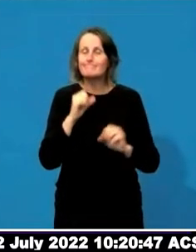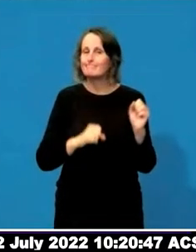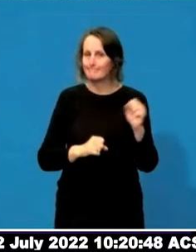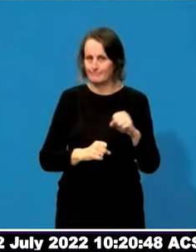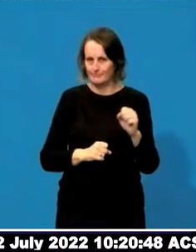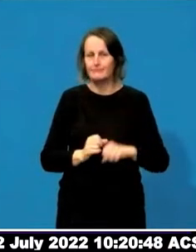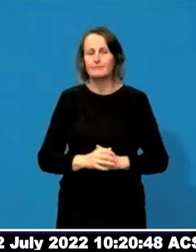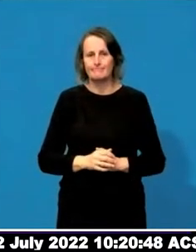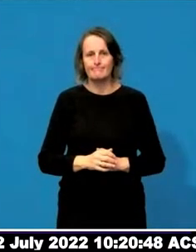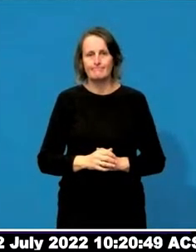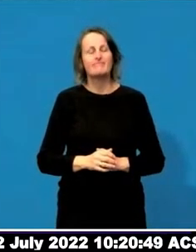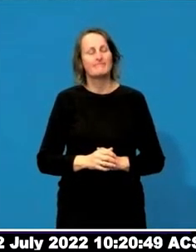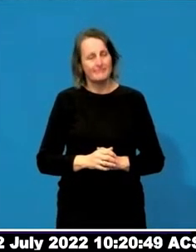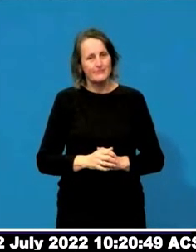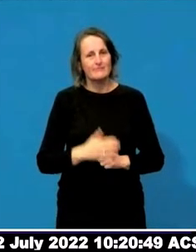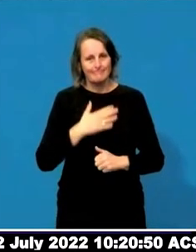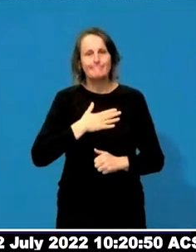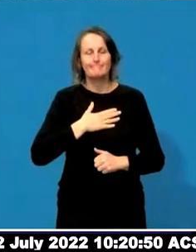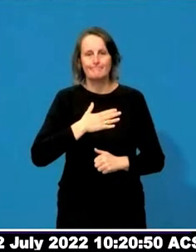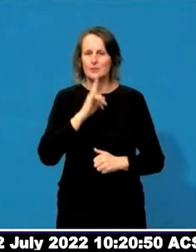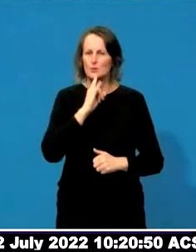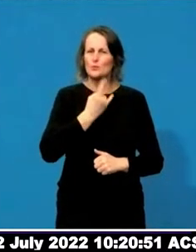I'm sorry that that's been your experience